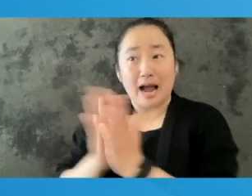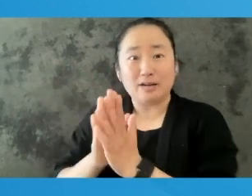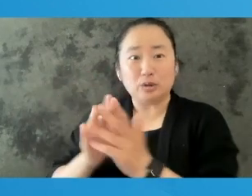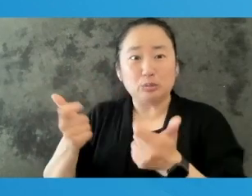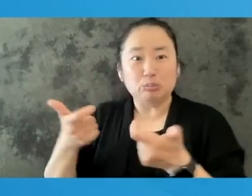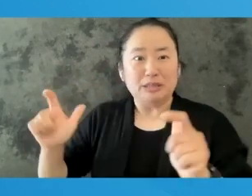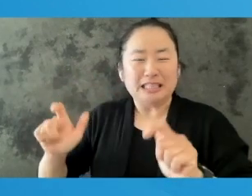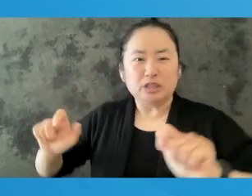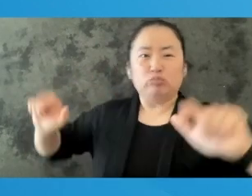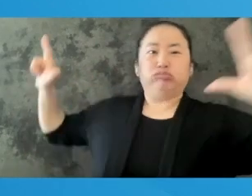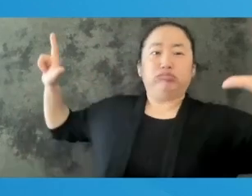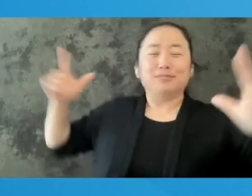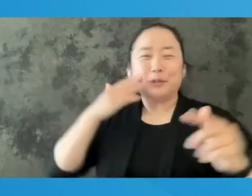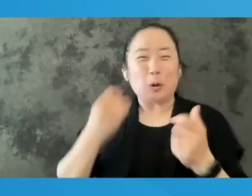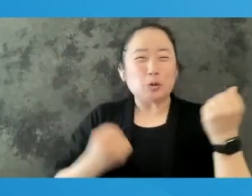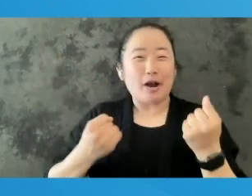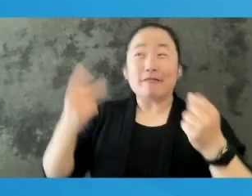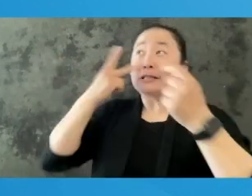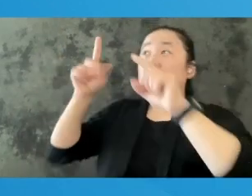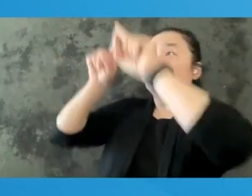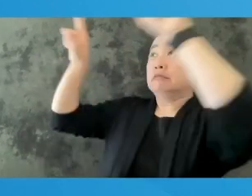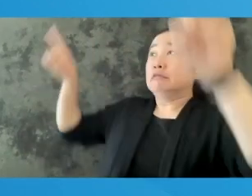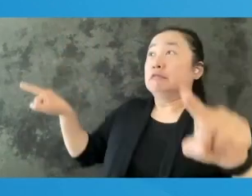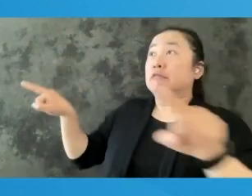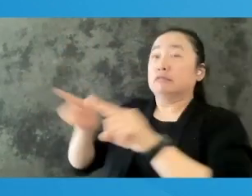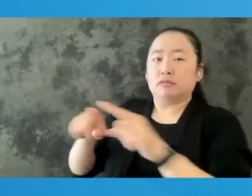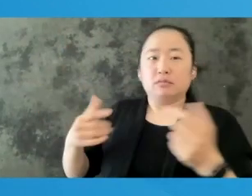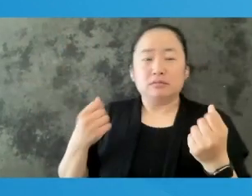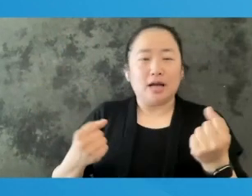to make them billboard-size. I think I told them I want people to see them from the freeway.